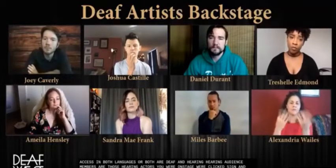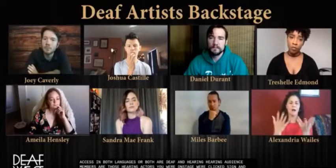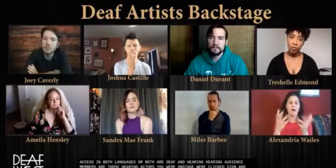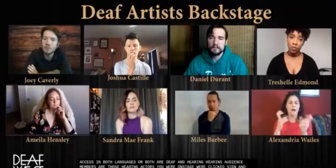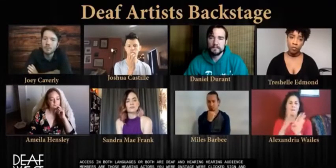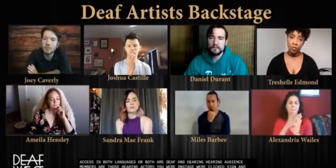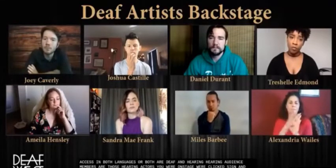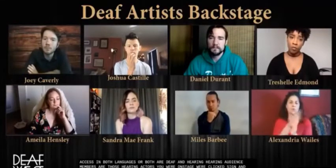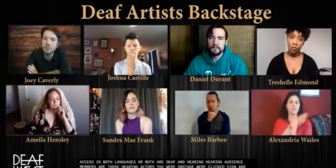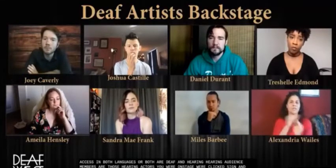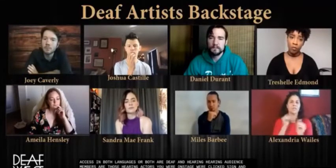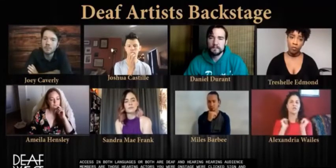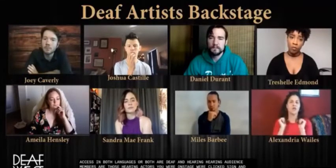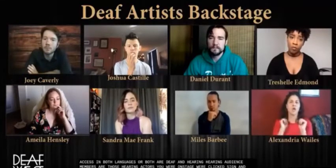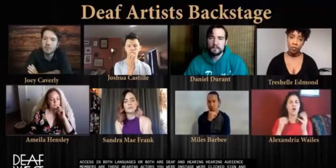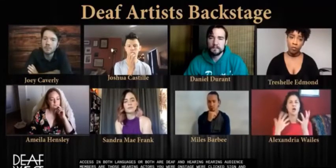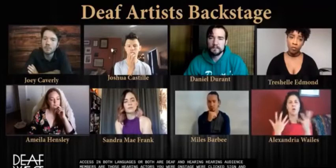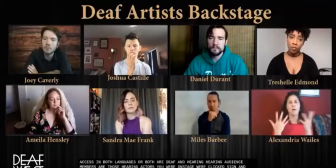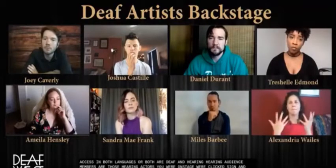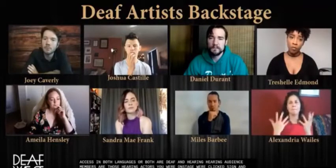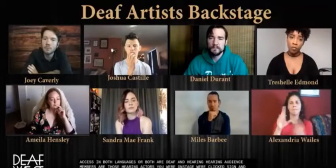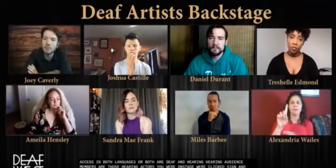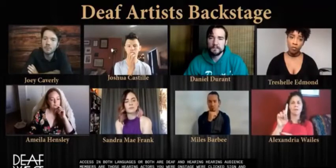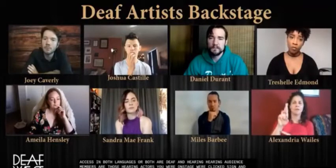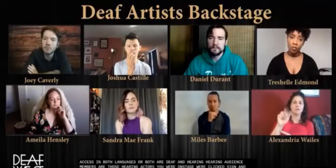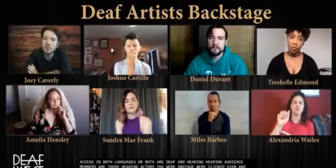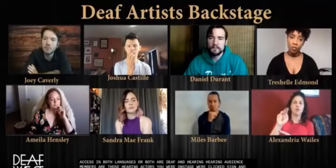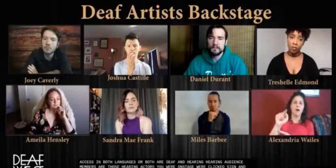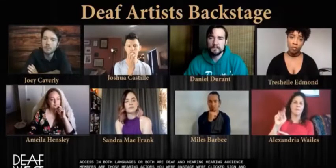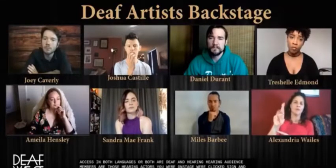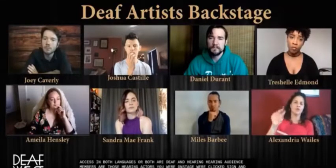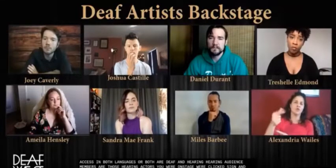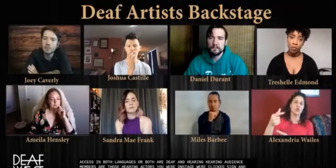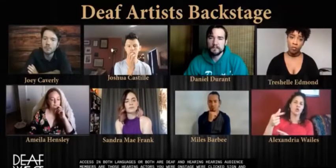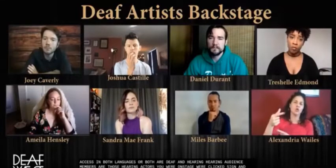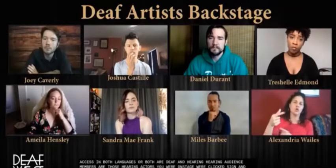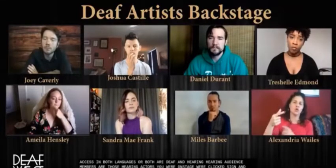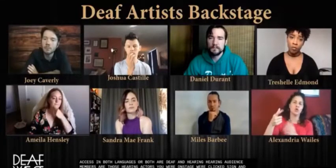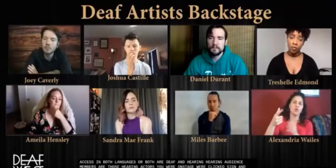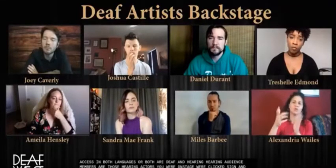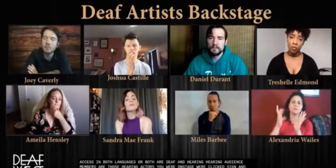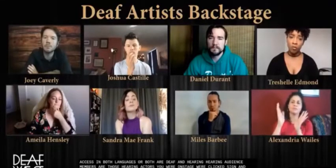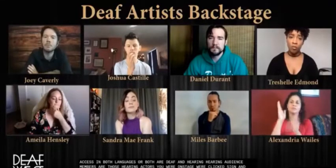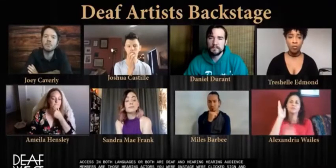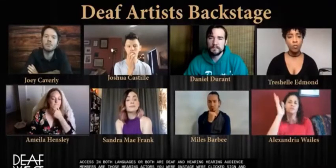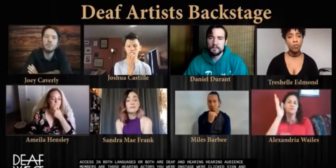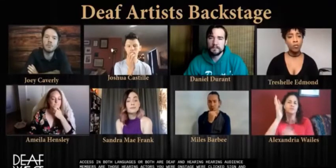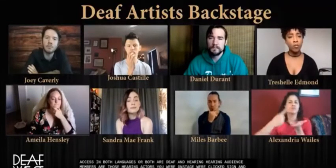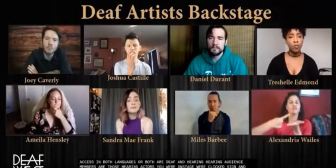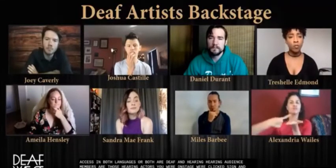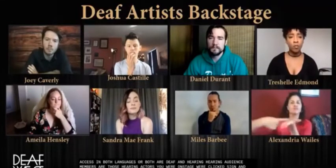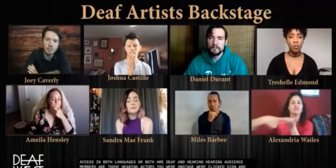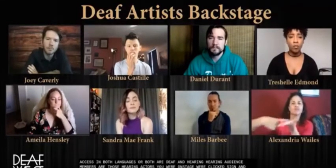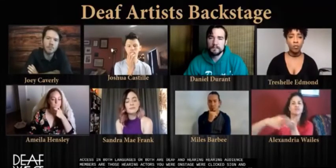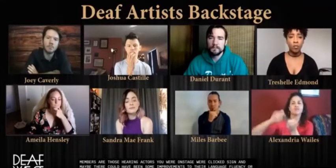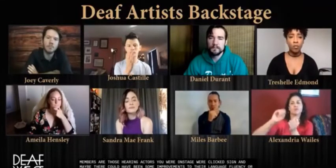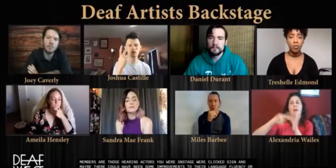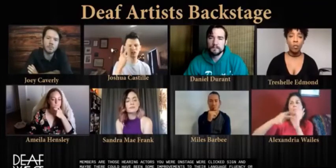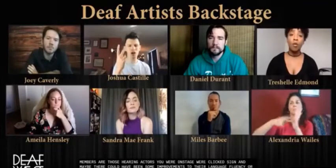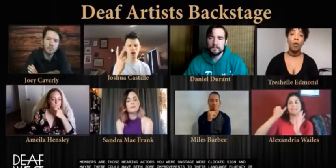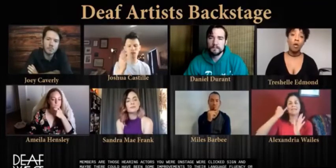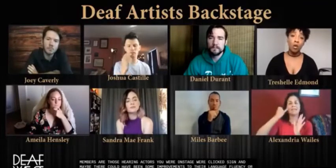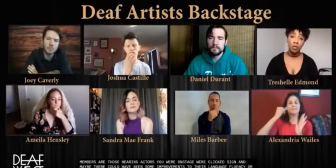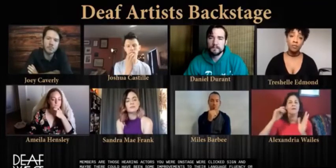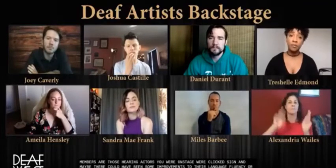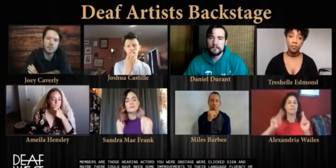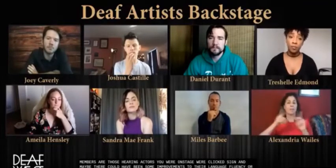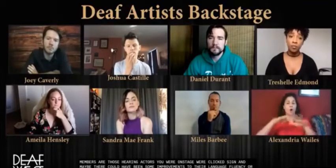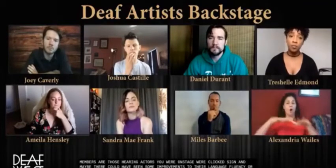I think my response is maybe having a dramaturg before the show come out and explain what